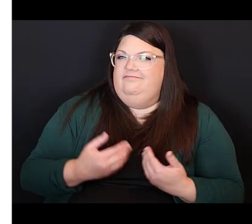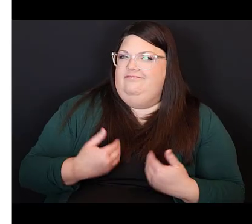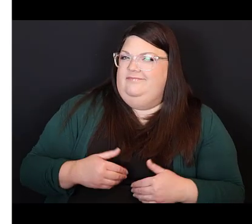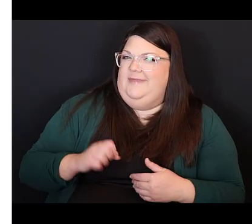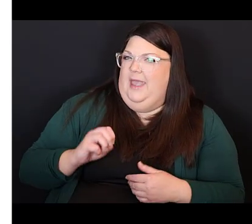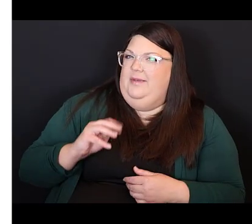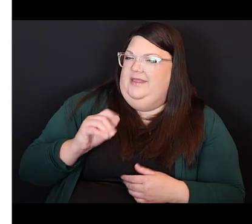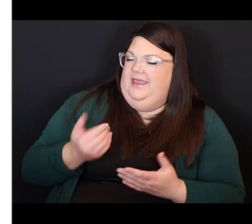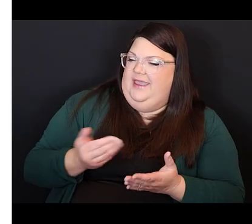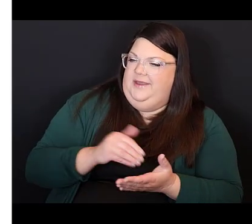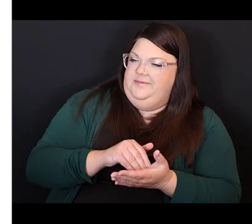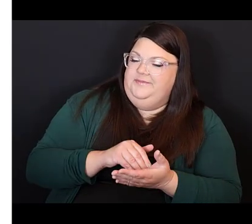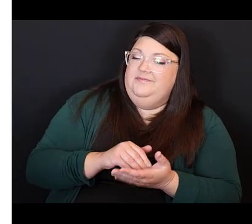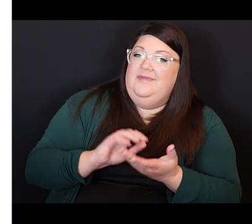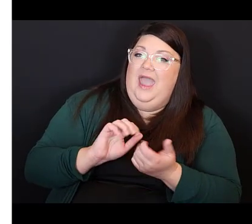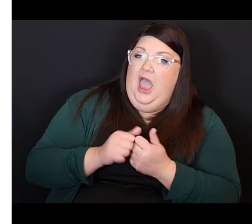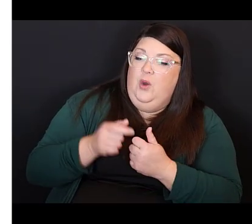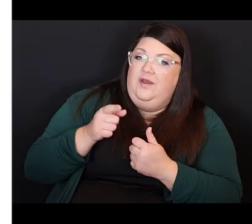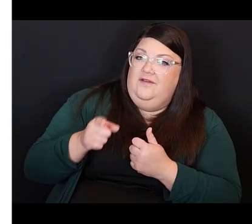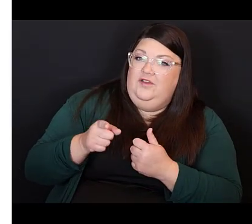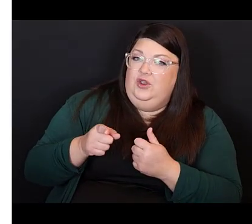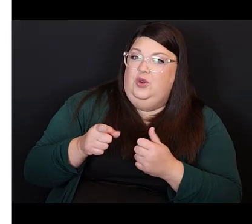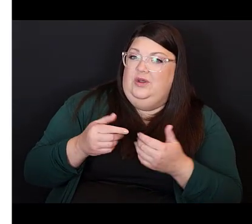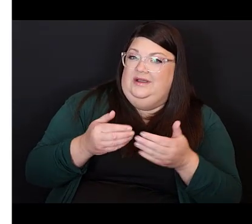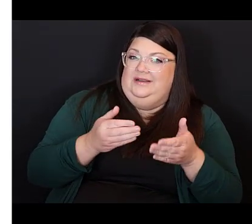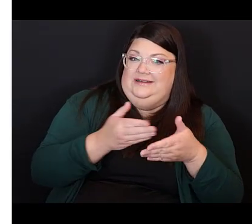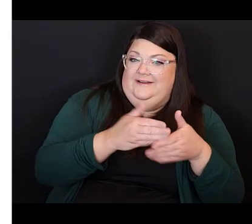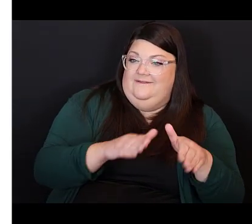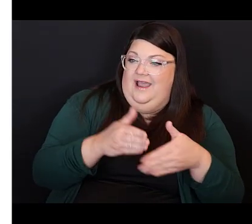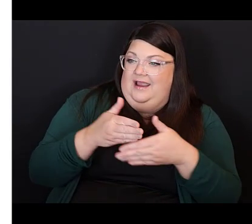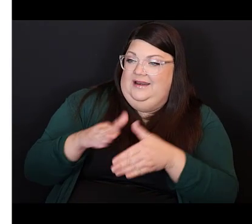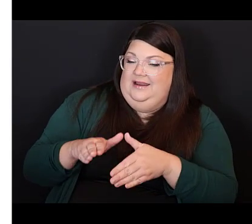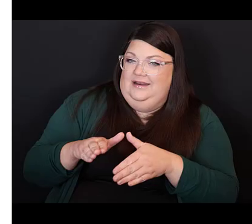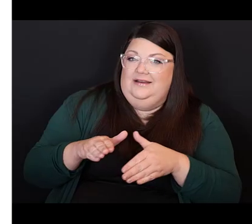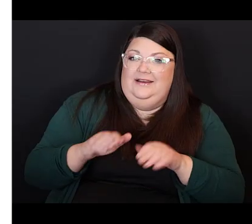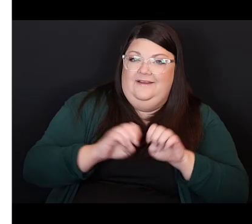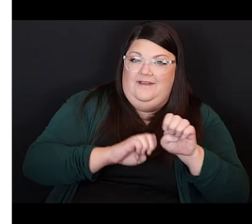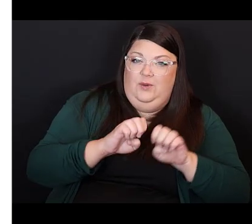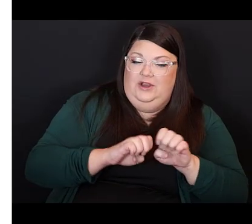[Emily] Emily again. How have you divided evaluation